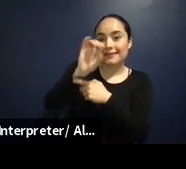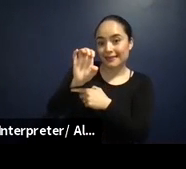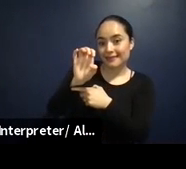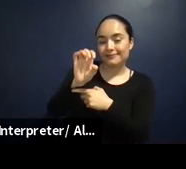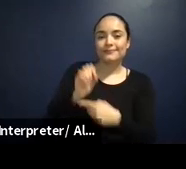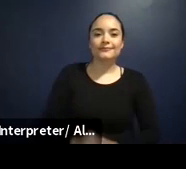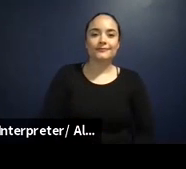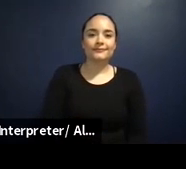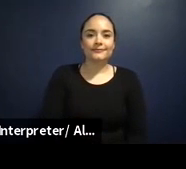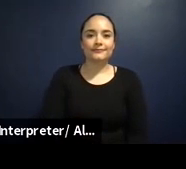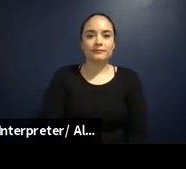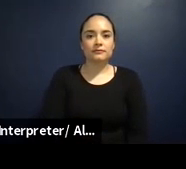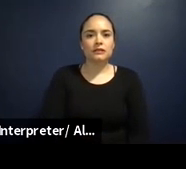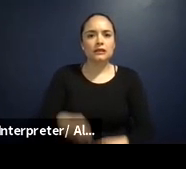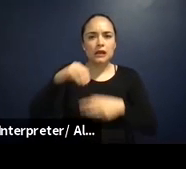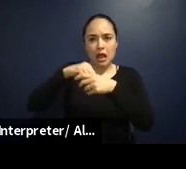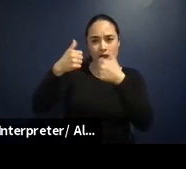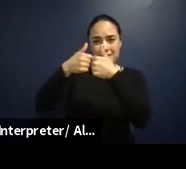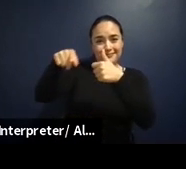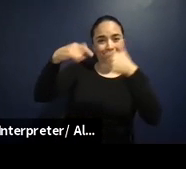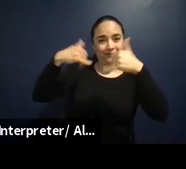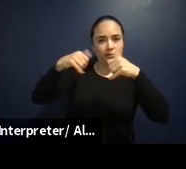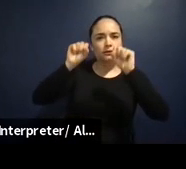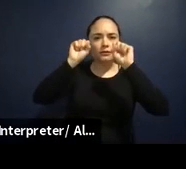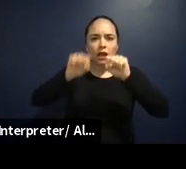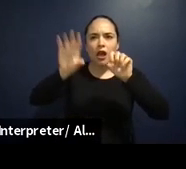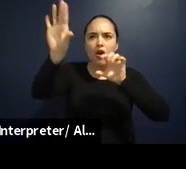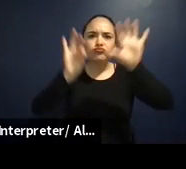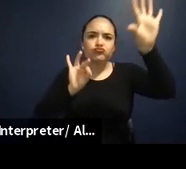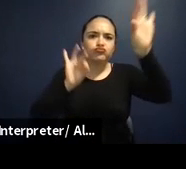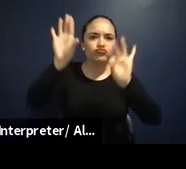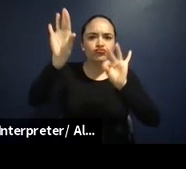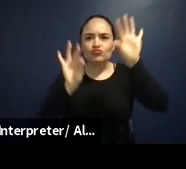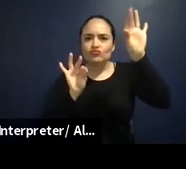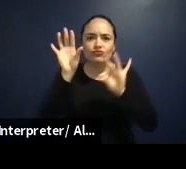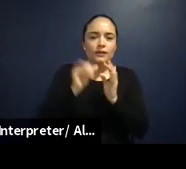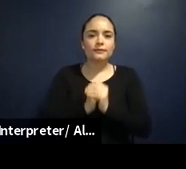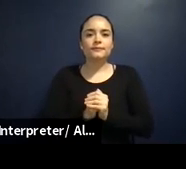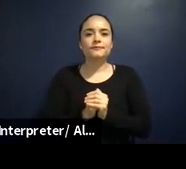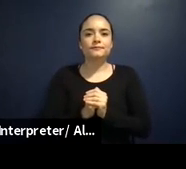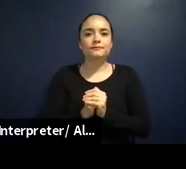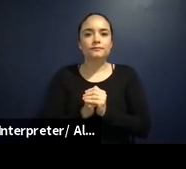can get granite by combining diorite and quartz. So do we want to talk about the science there?